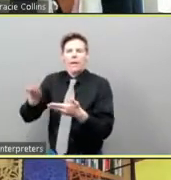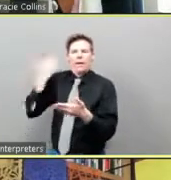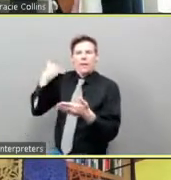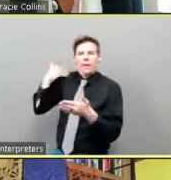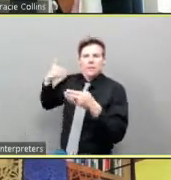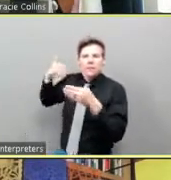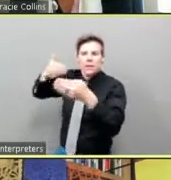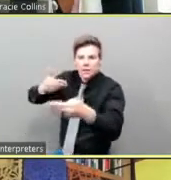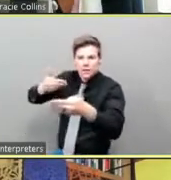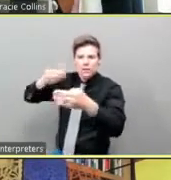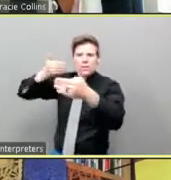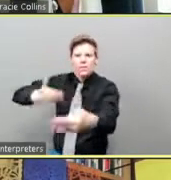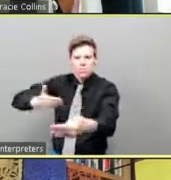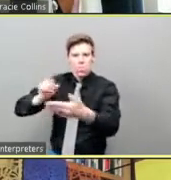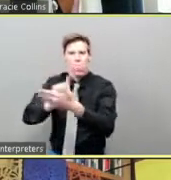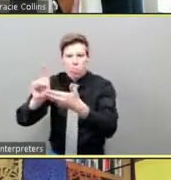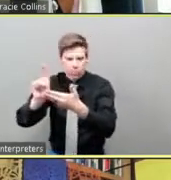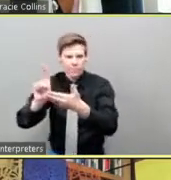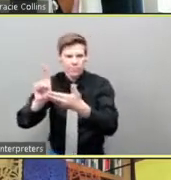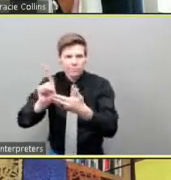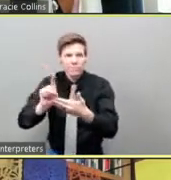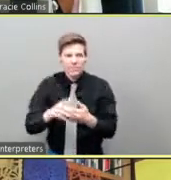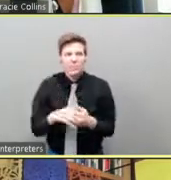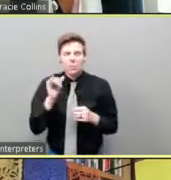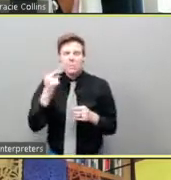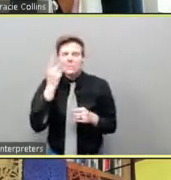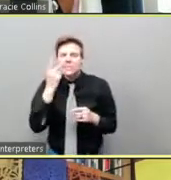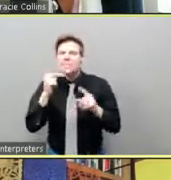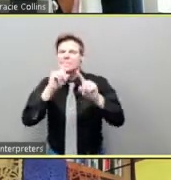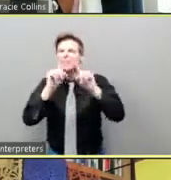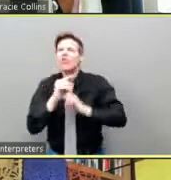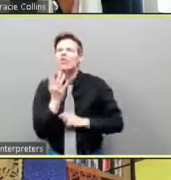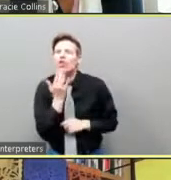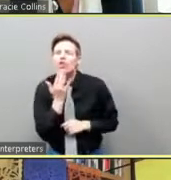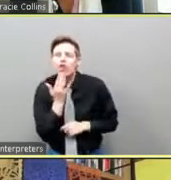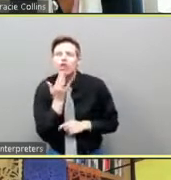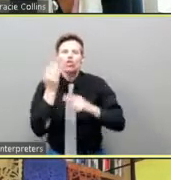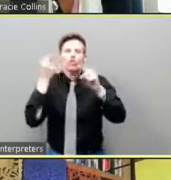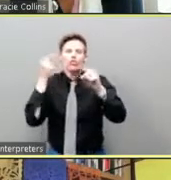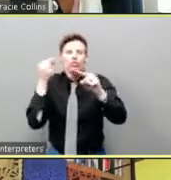these days and contact tracing for that matter. We are at somewhat of a plateau.